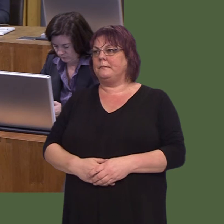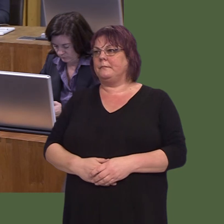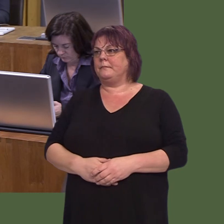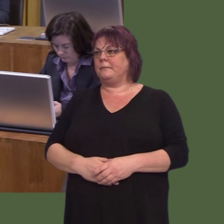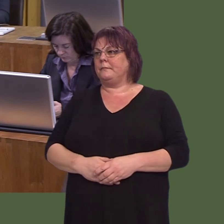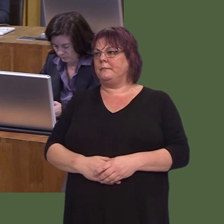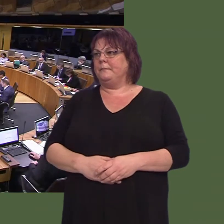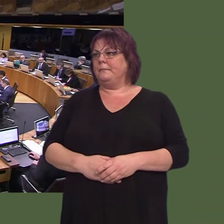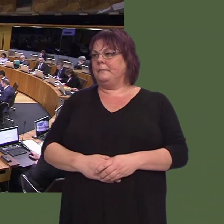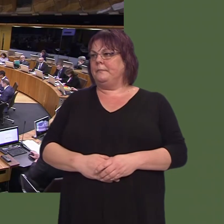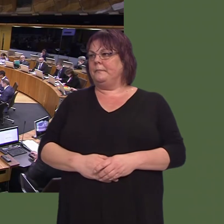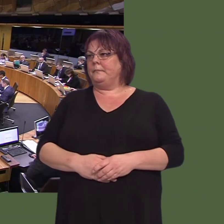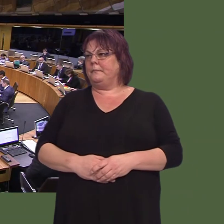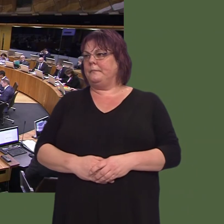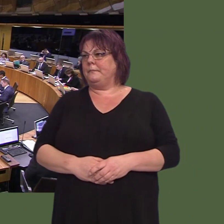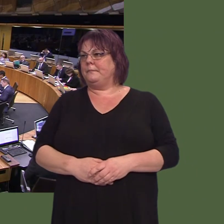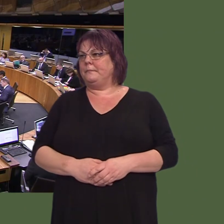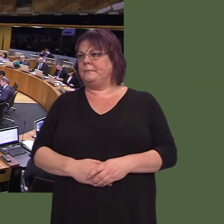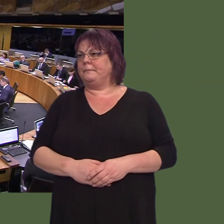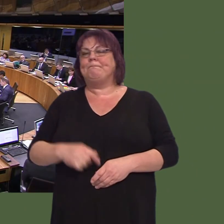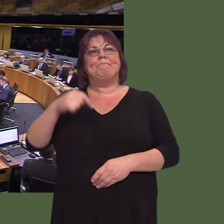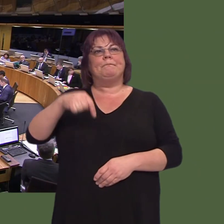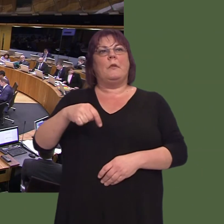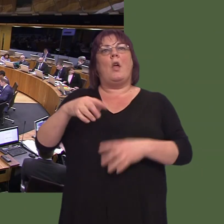Llyr Gruffydd AM: Does the First Minister think that it's acceptable that there are